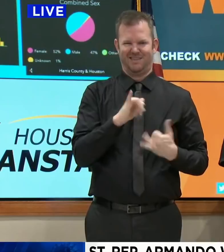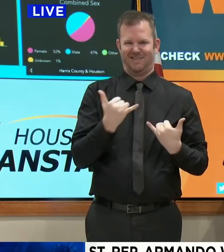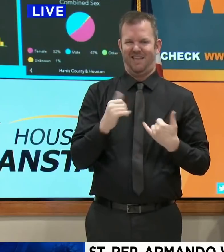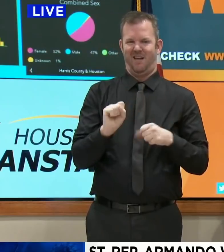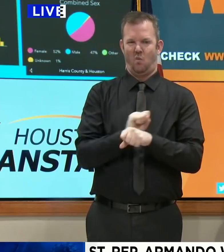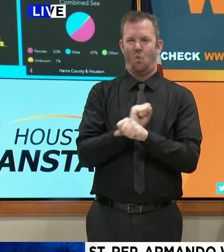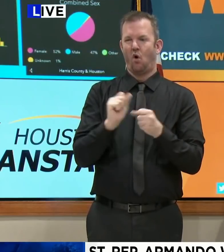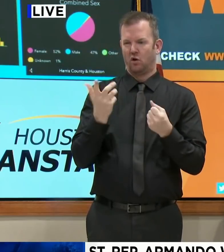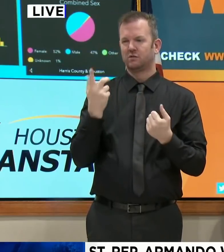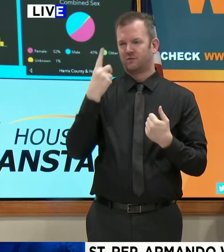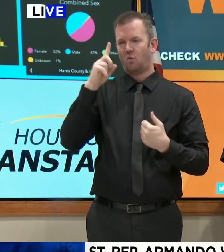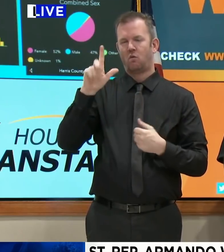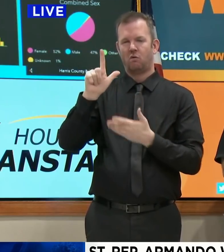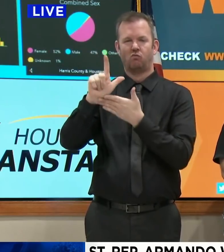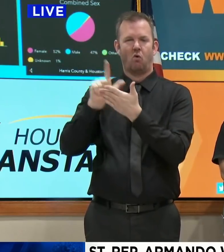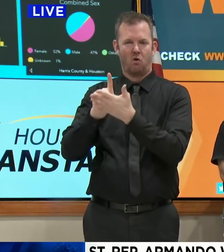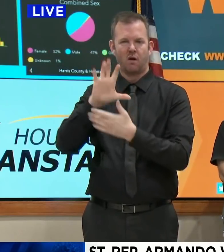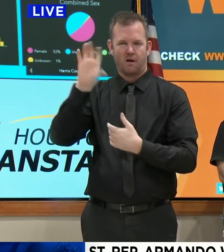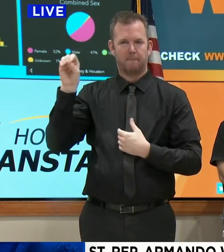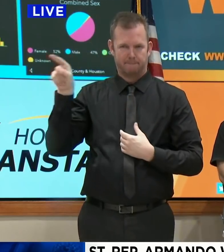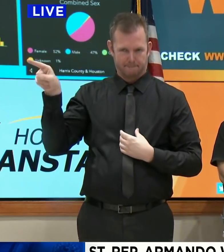recovery dollars.